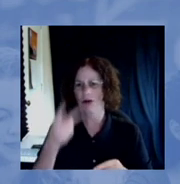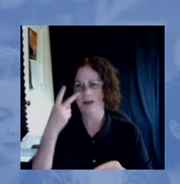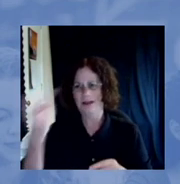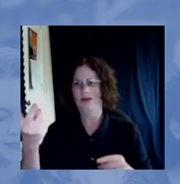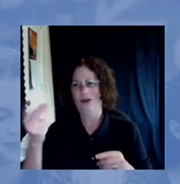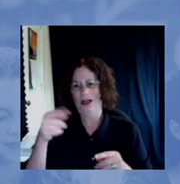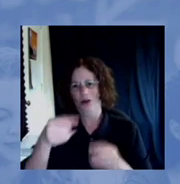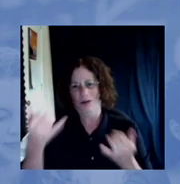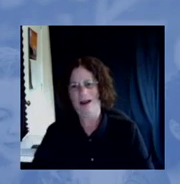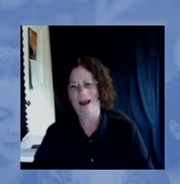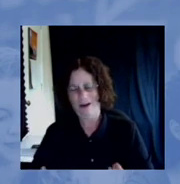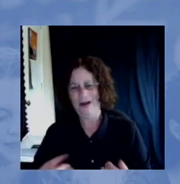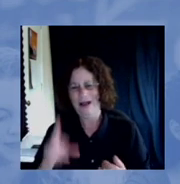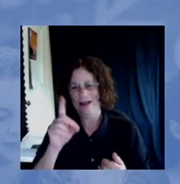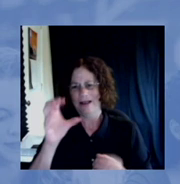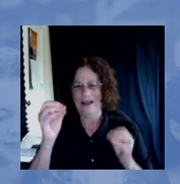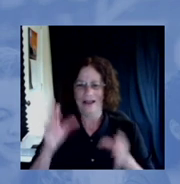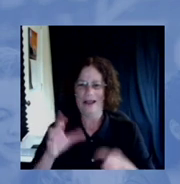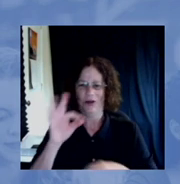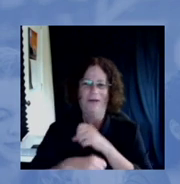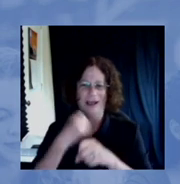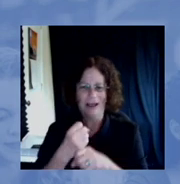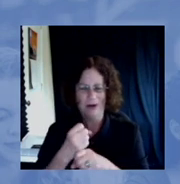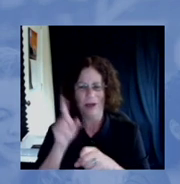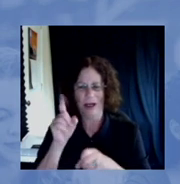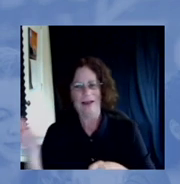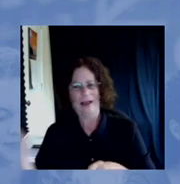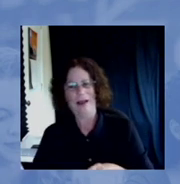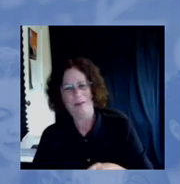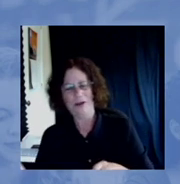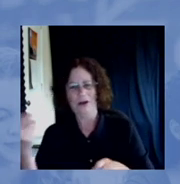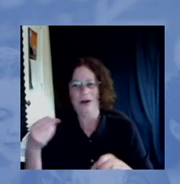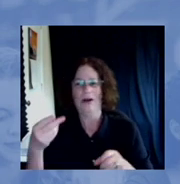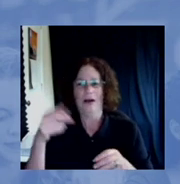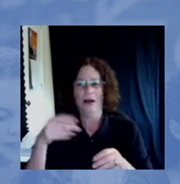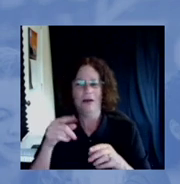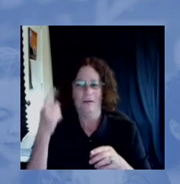D.C. TEACHER OF THE YEAR AND MAYBE WE CAN ASK HIM NEXT TIME SOME ADVICE ON THIS QUESTION AS WELL. THAT'S BEAUTIFUL AND I'M GLAD YOU GOT TO GIVE